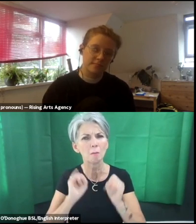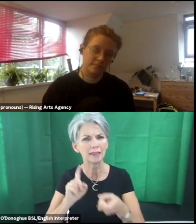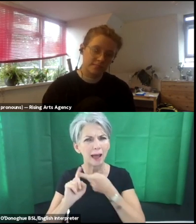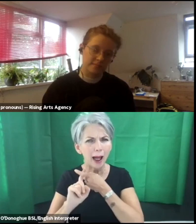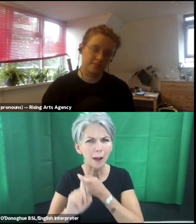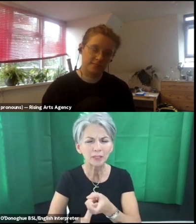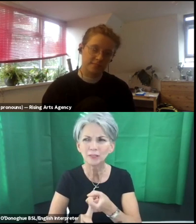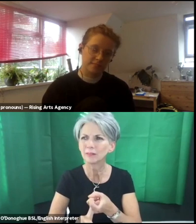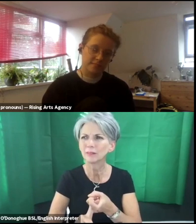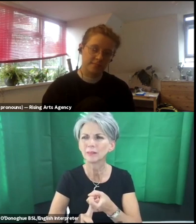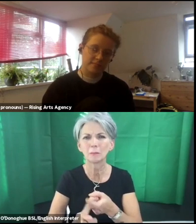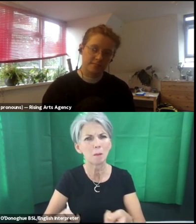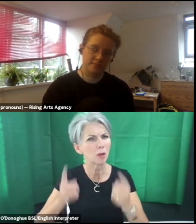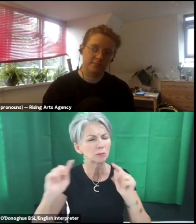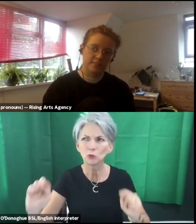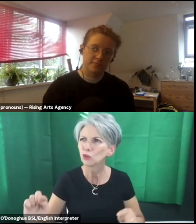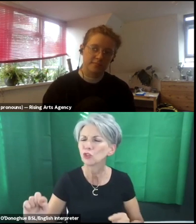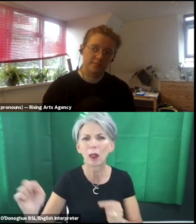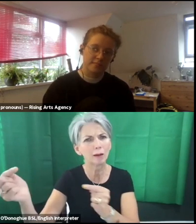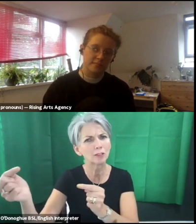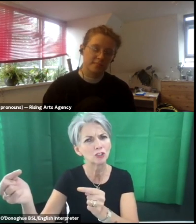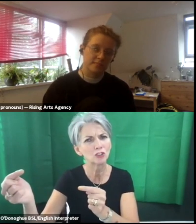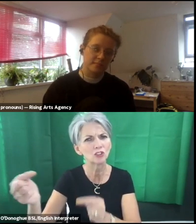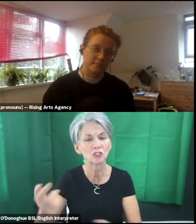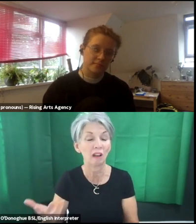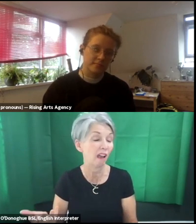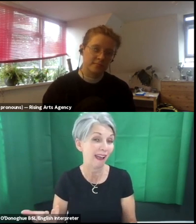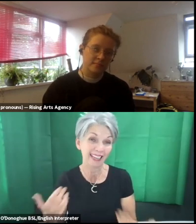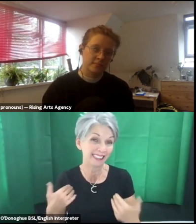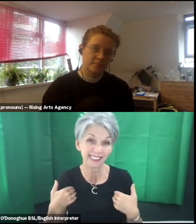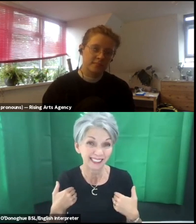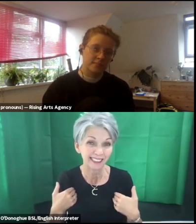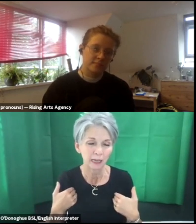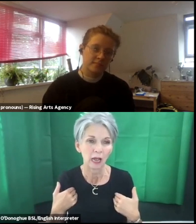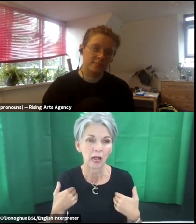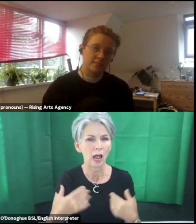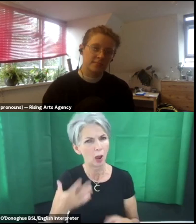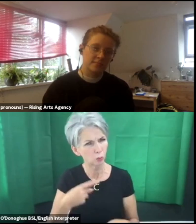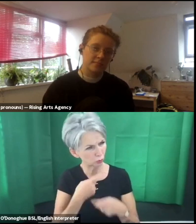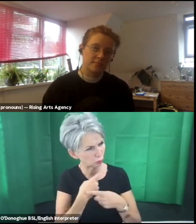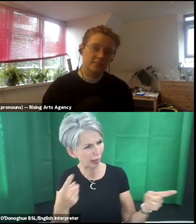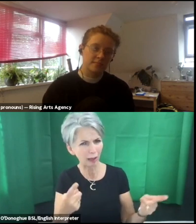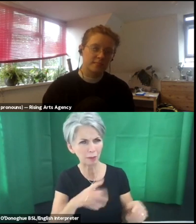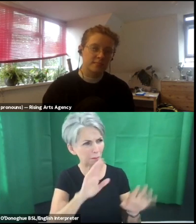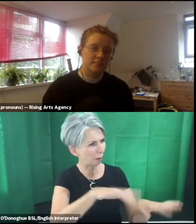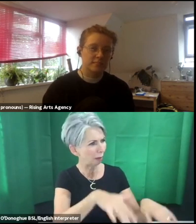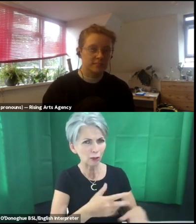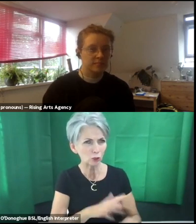And I want to tell people to, I guess, not do that, learn about your rights